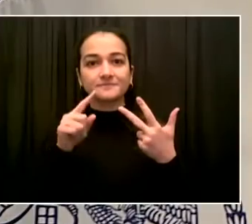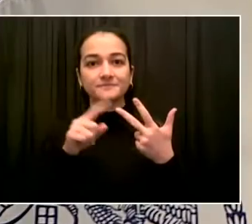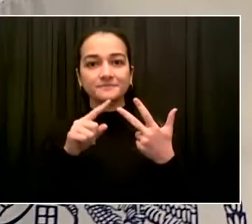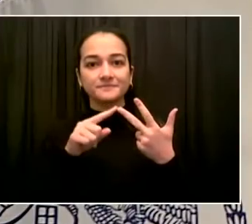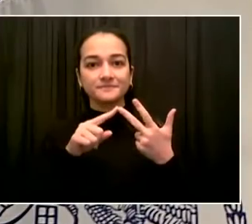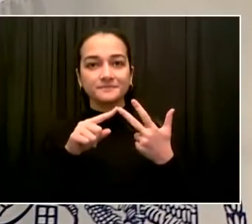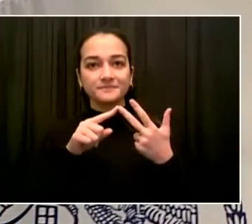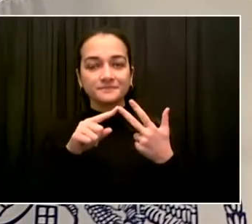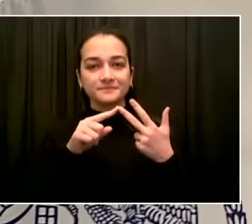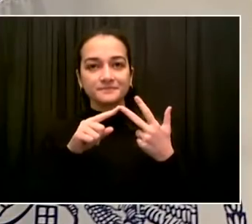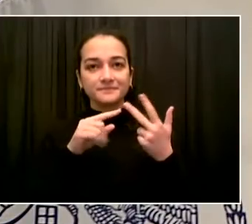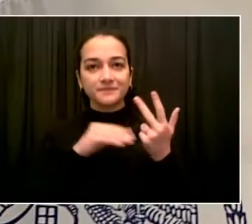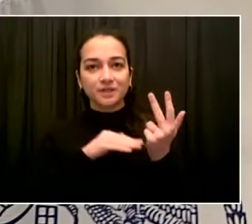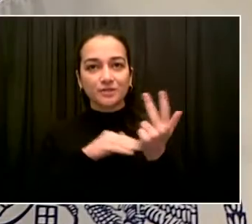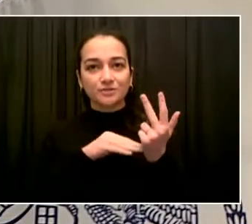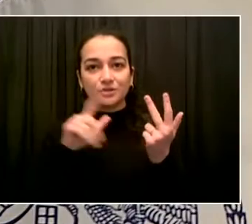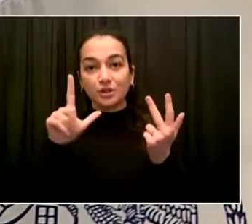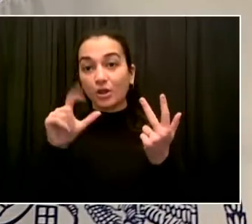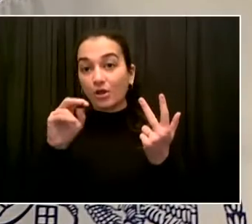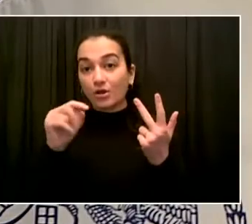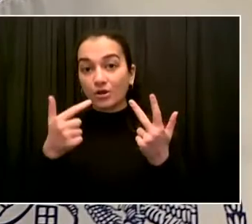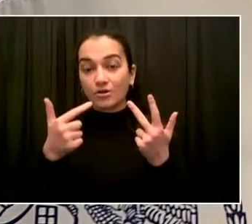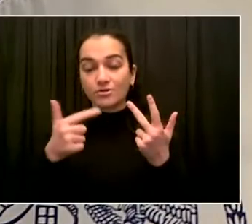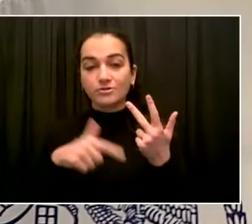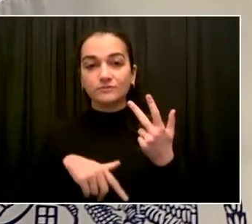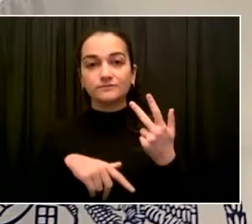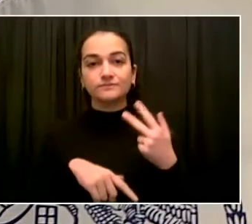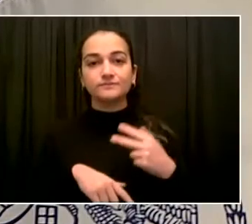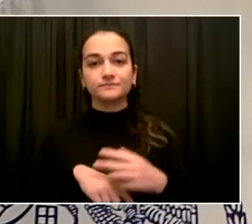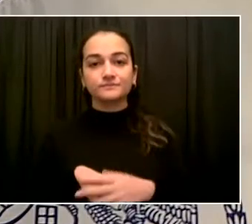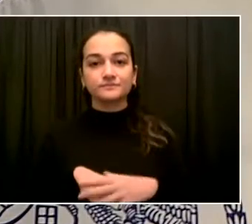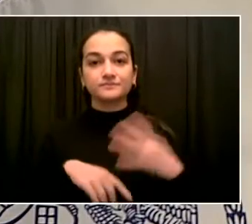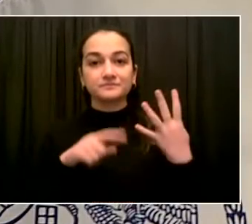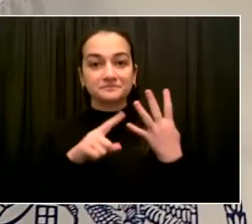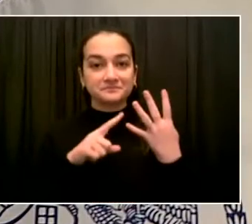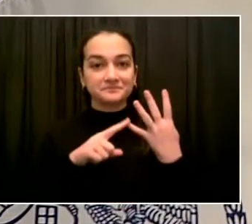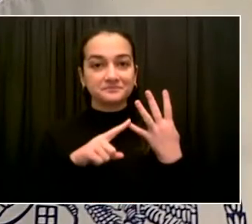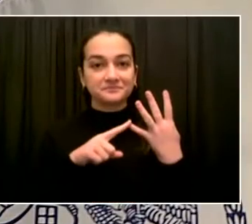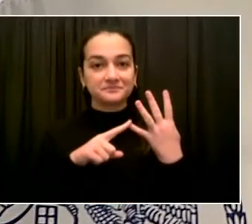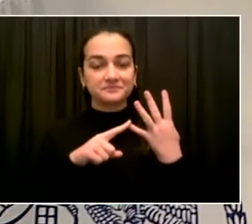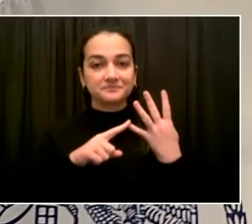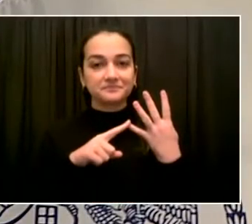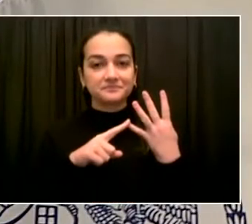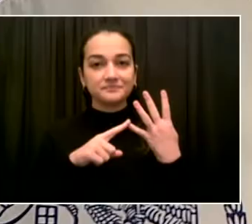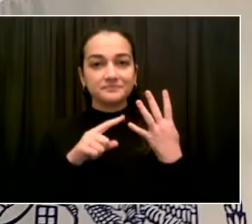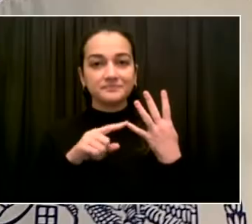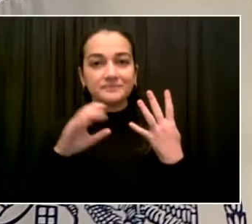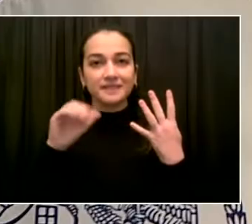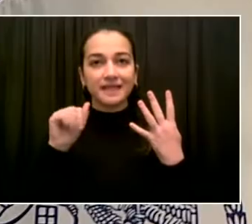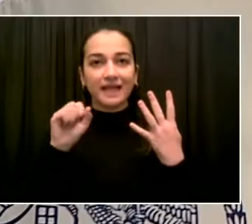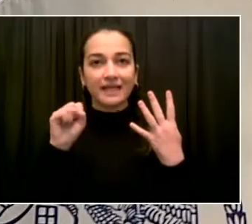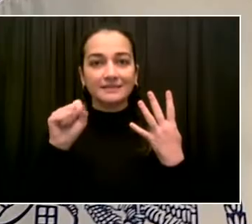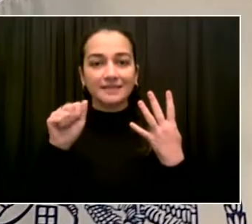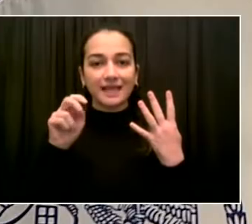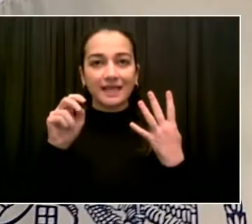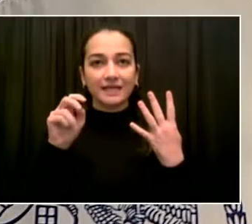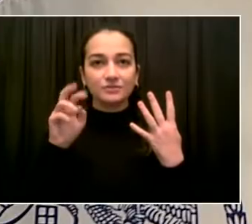TODAY BY DR.